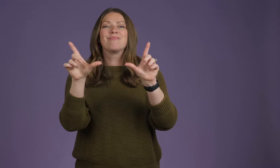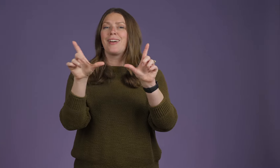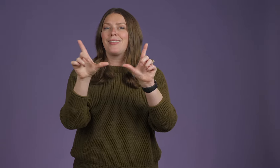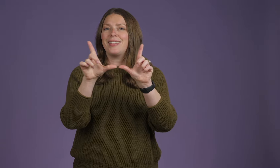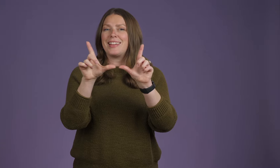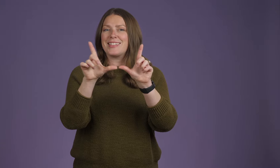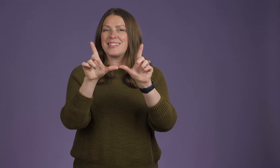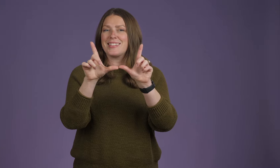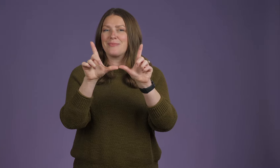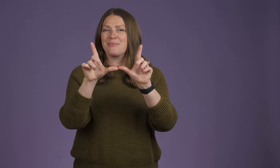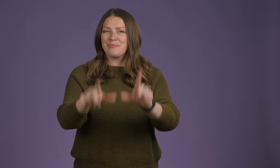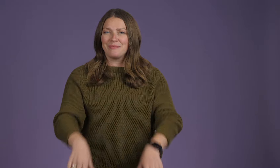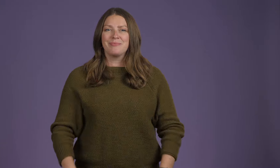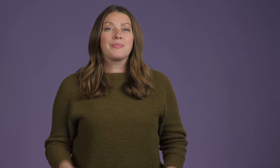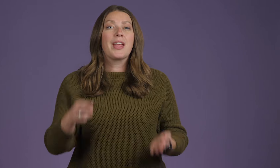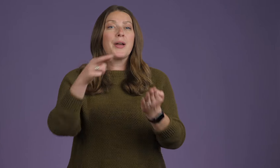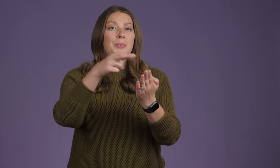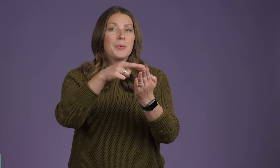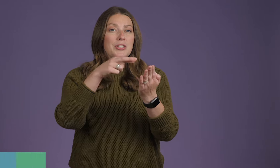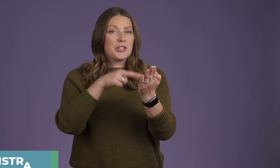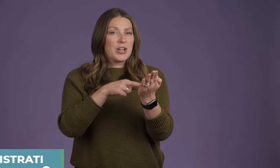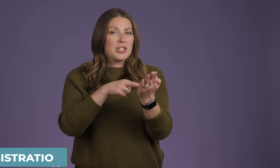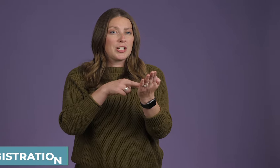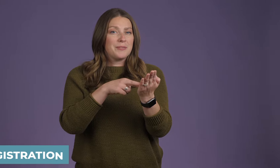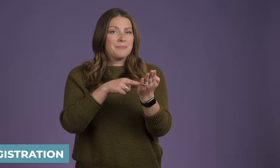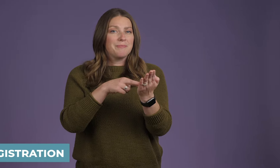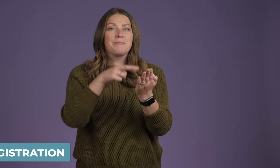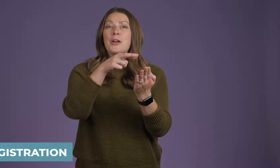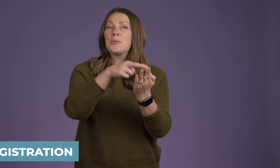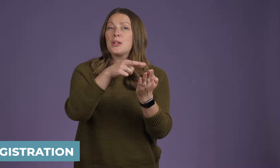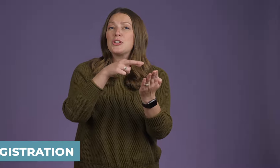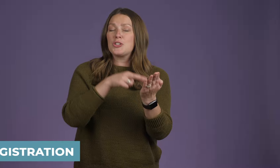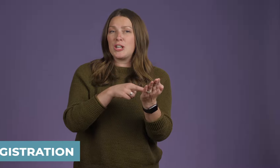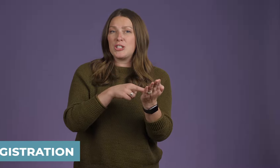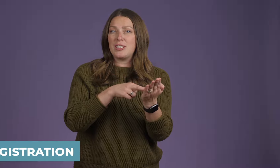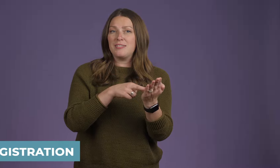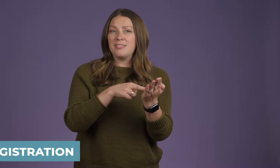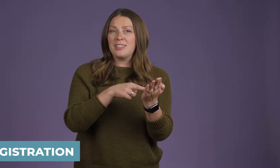License. Registration.